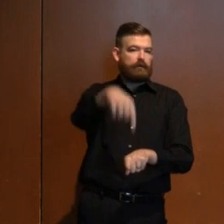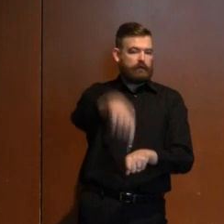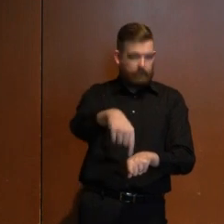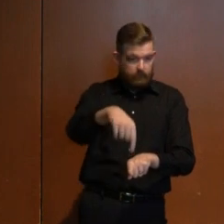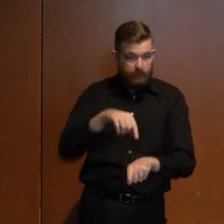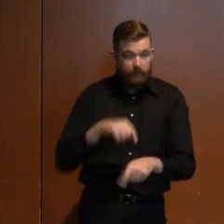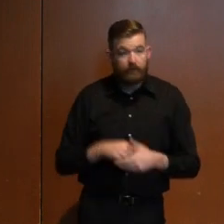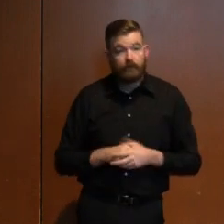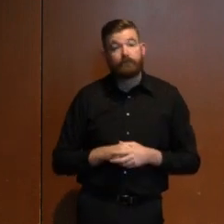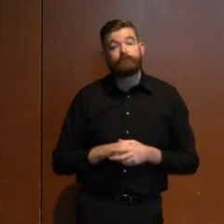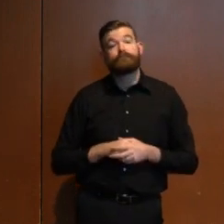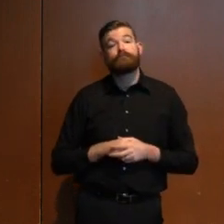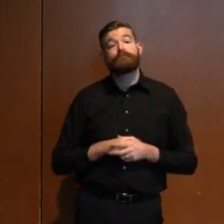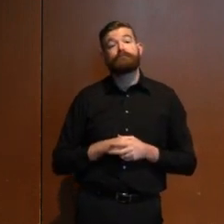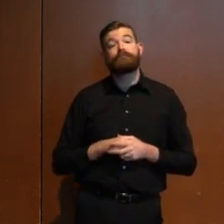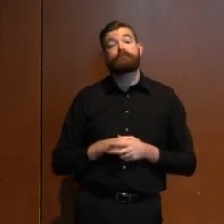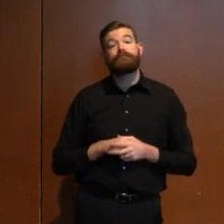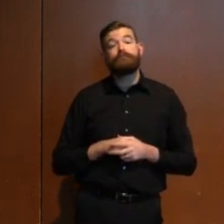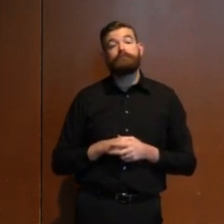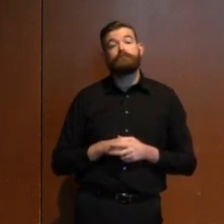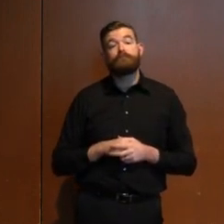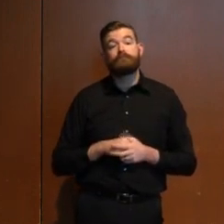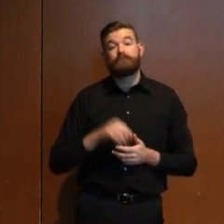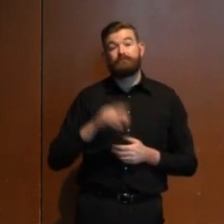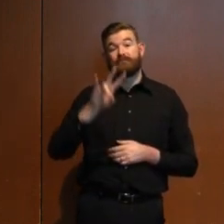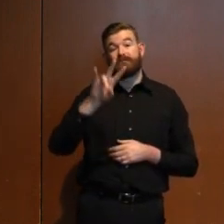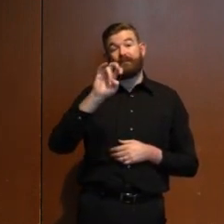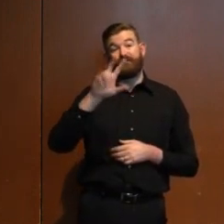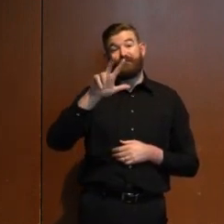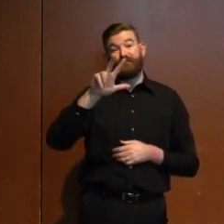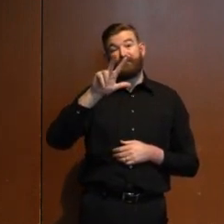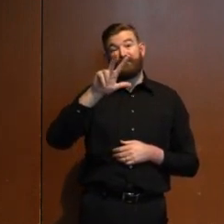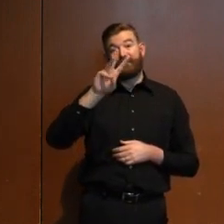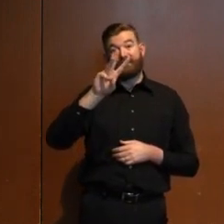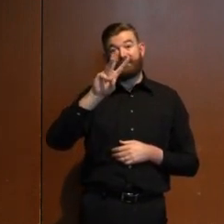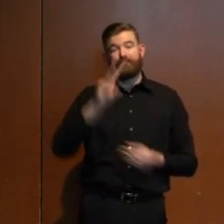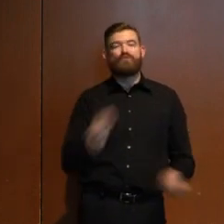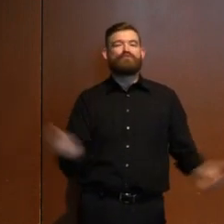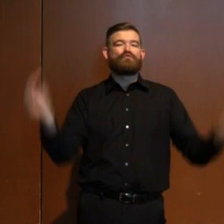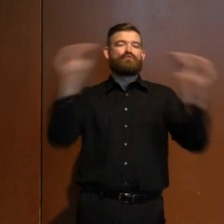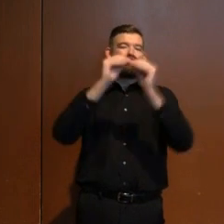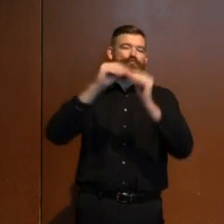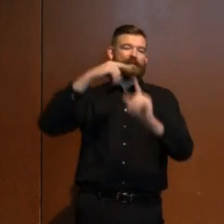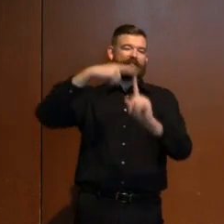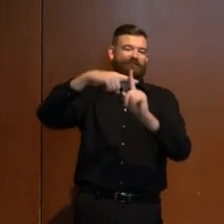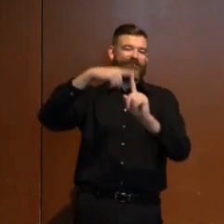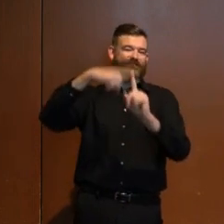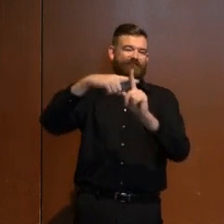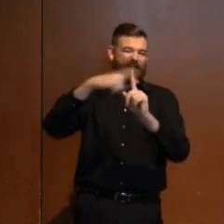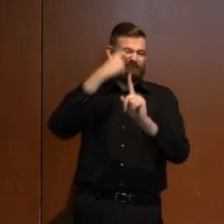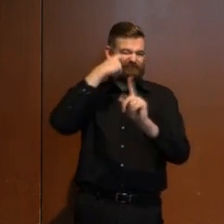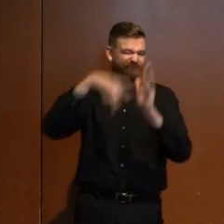SINCE OUR BRIEFING YESTERDAY WE HAVE LEARNED OF AN ADDITIONAL